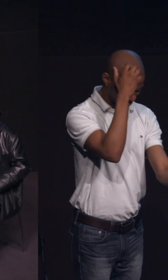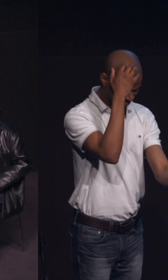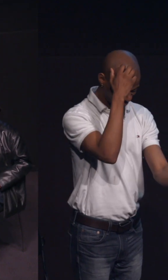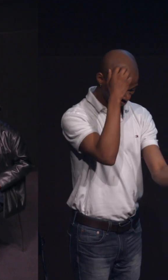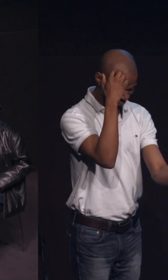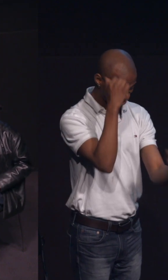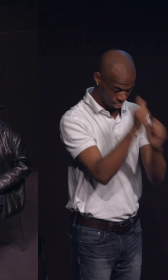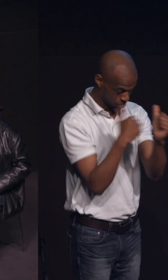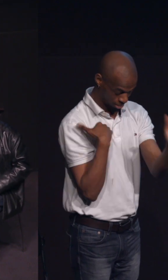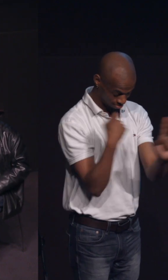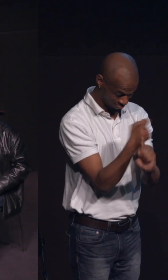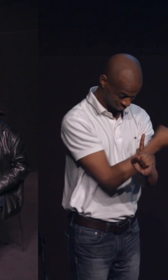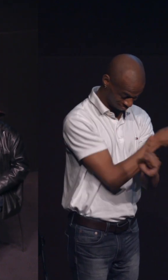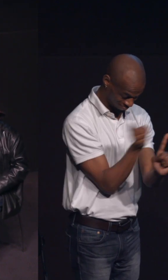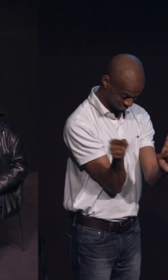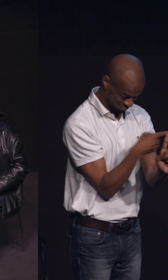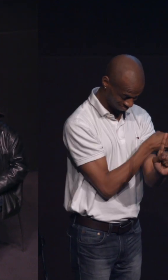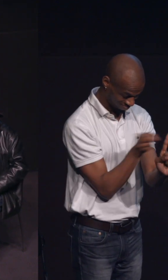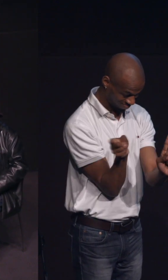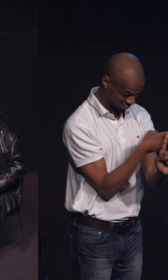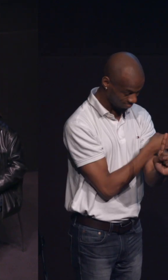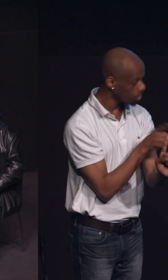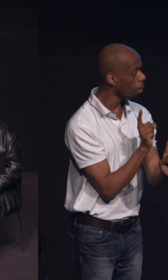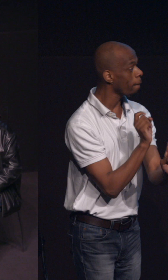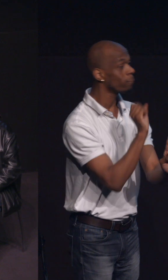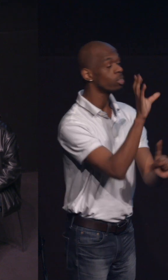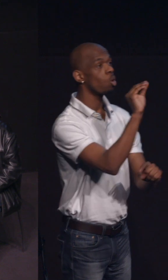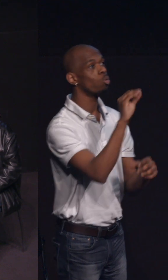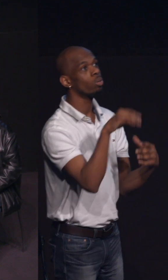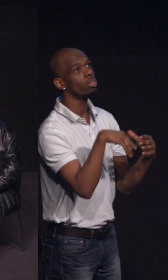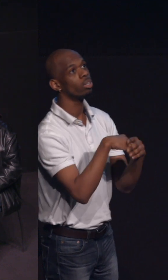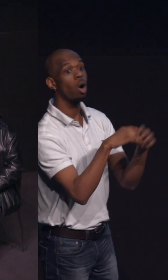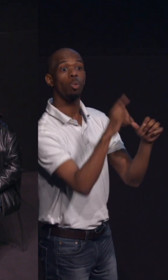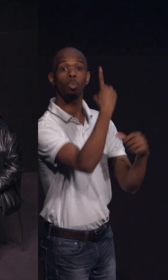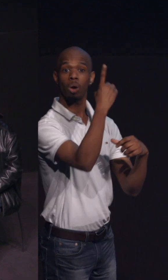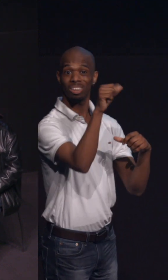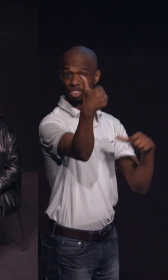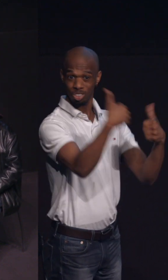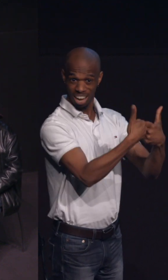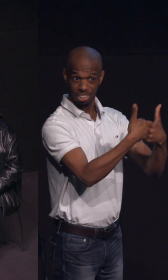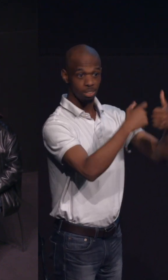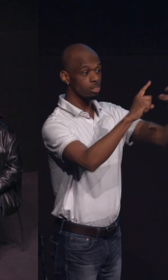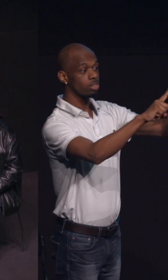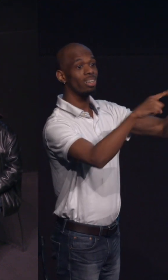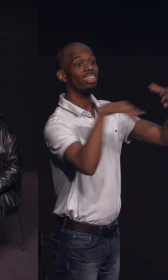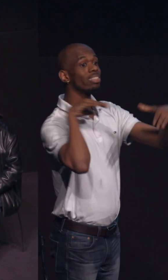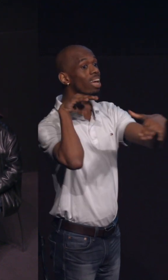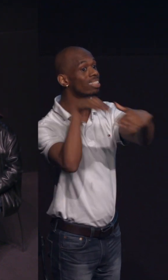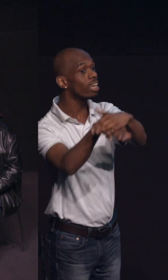I'm just like, access, yeah.